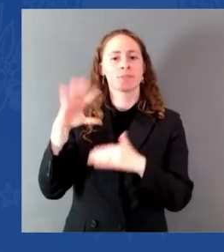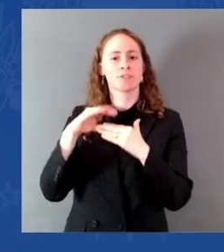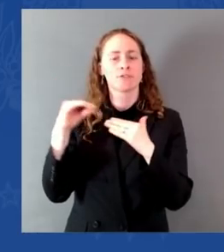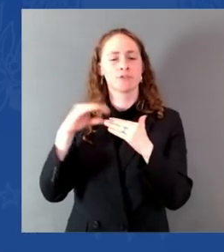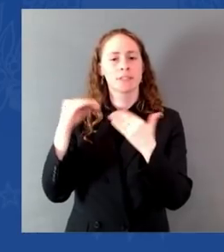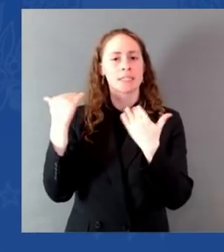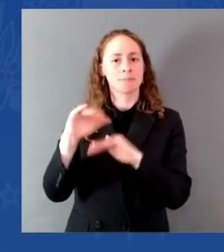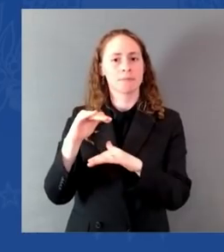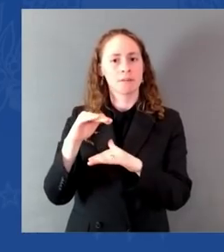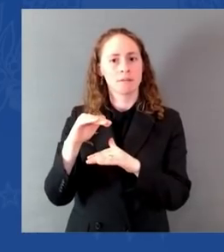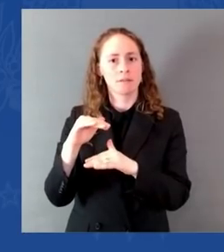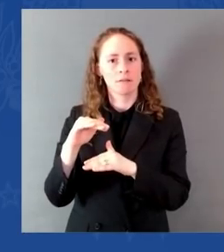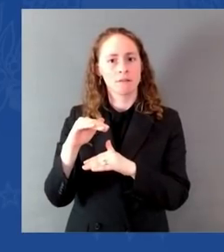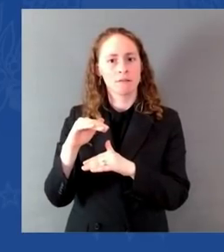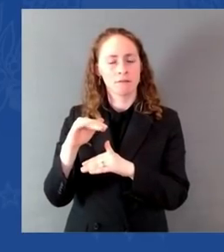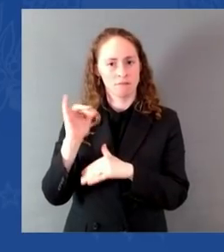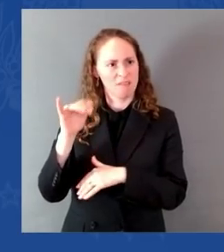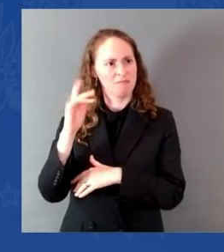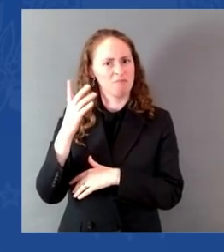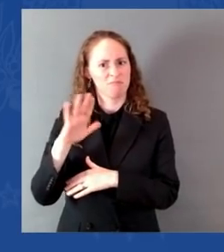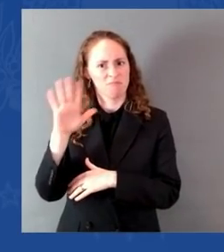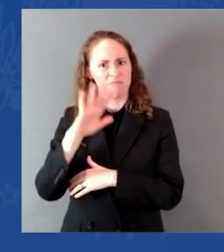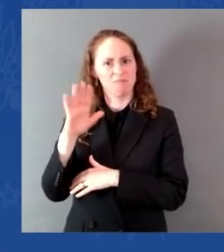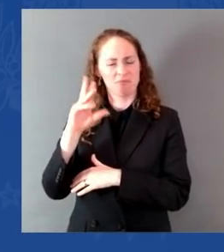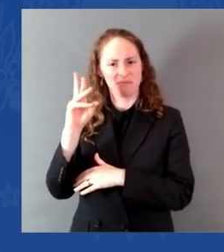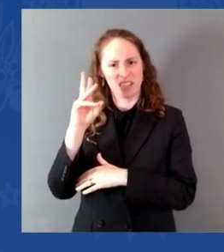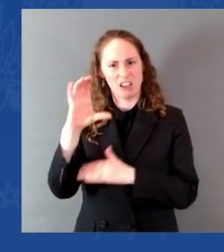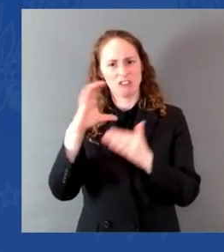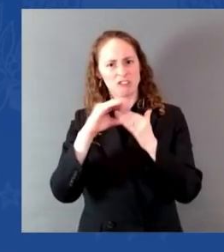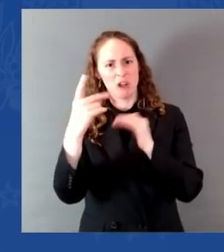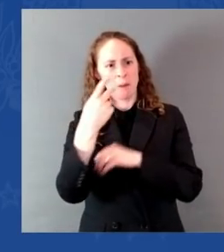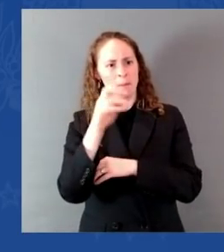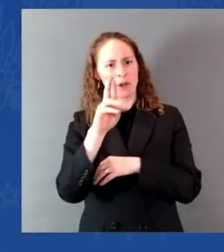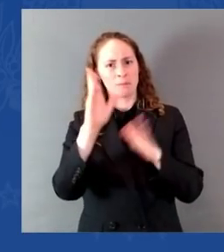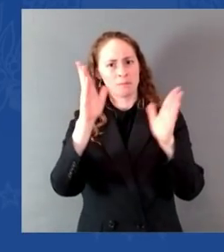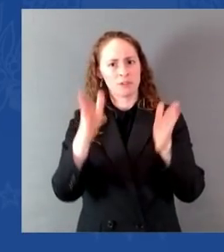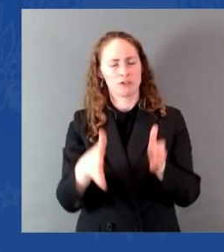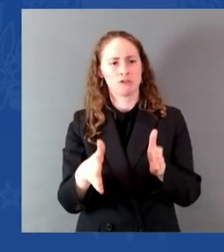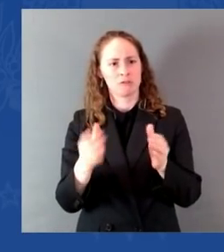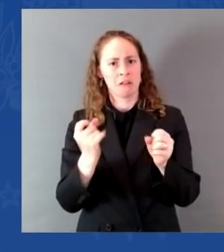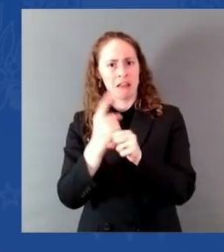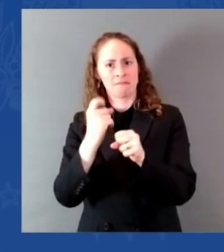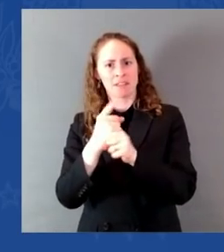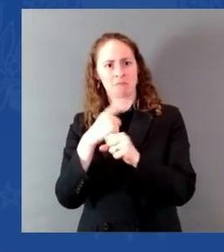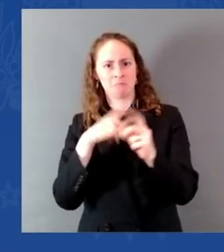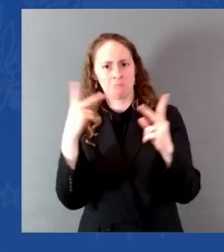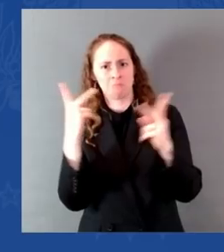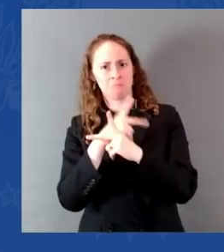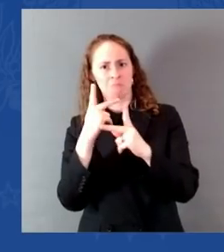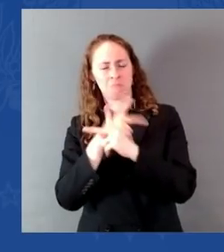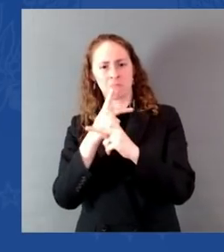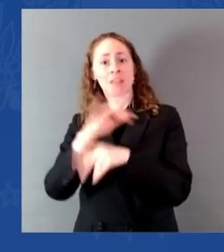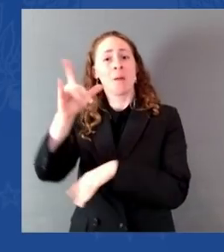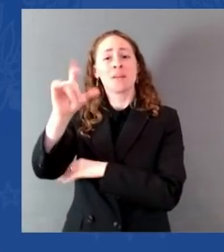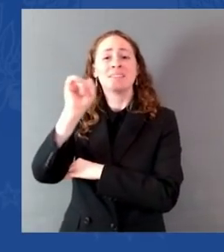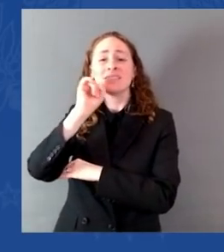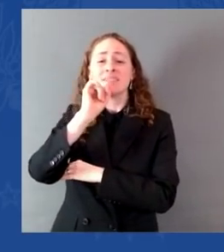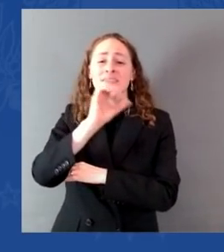per year, on healthcare premiums. The list goes on: eldercare, housing, meeting the moment on climate change.